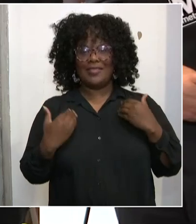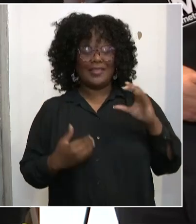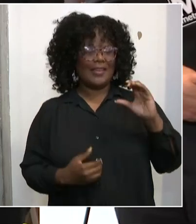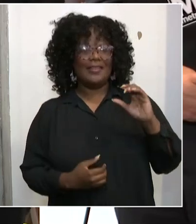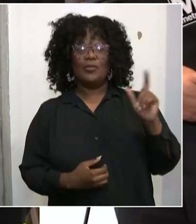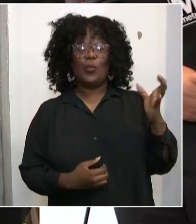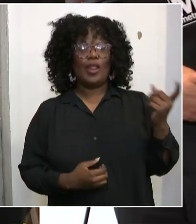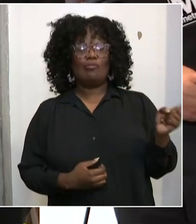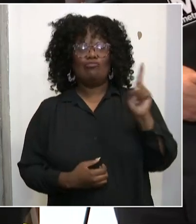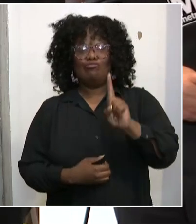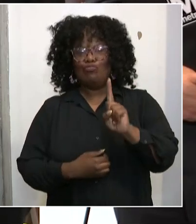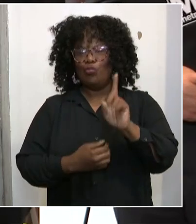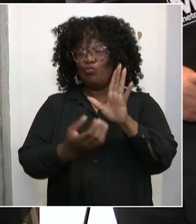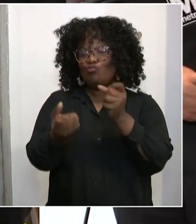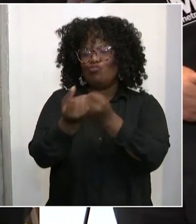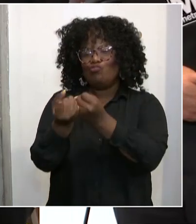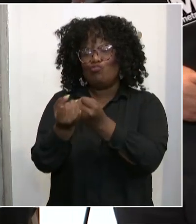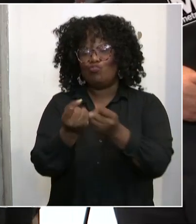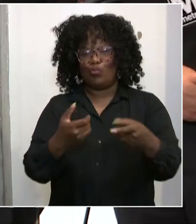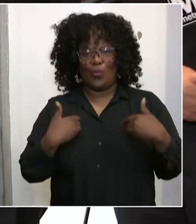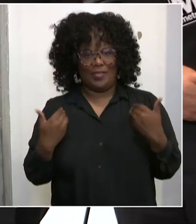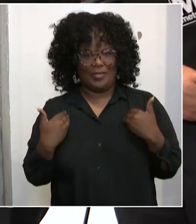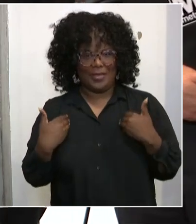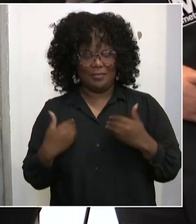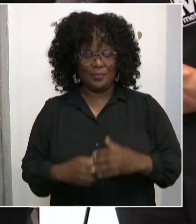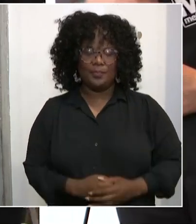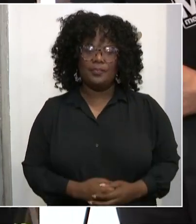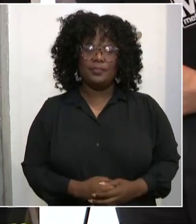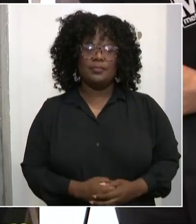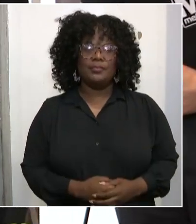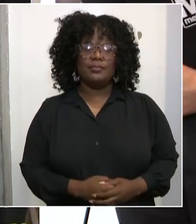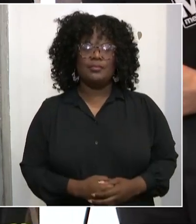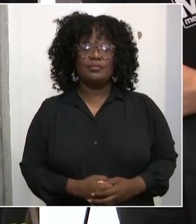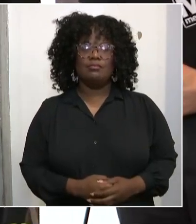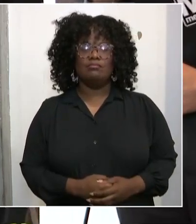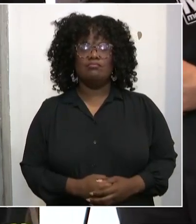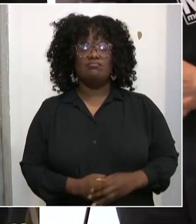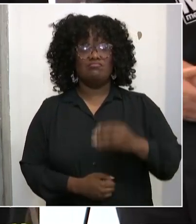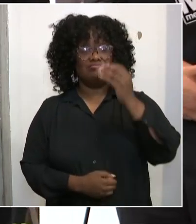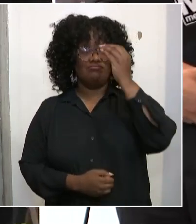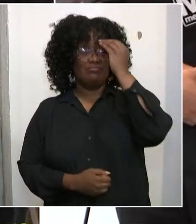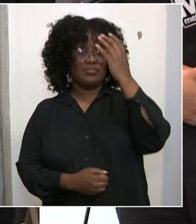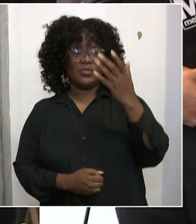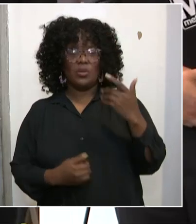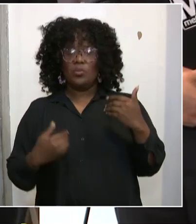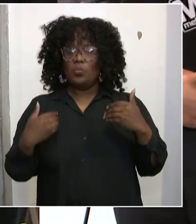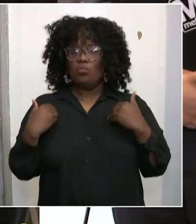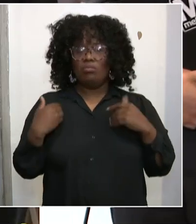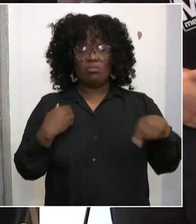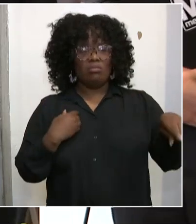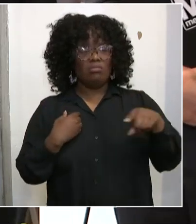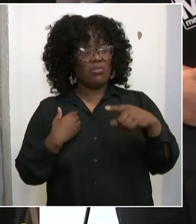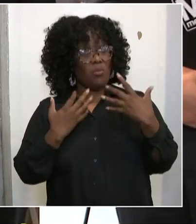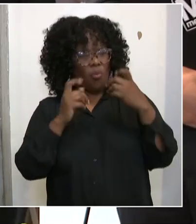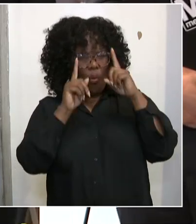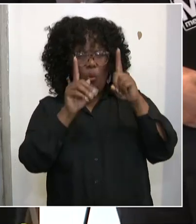we love our young people, we want our young people to thrive, and I think the best way that we can show our young people how to show up and show up strong in